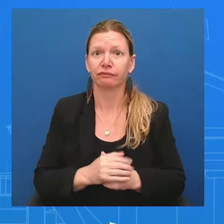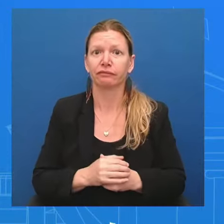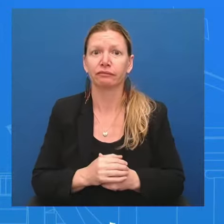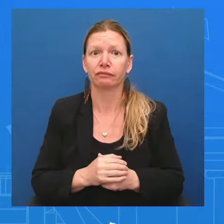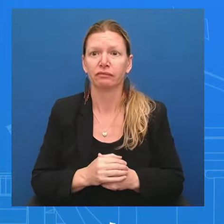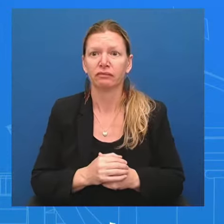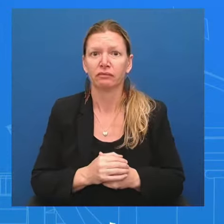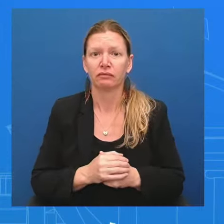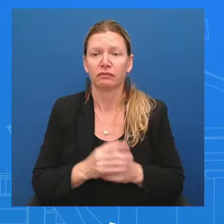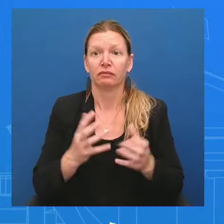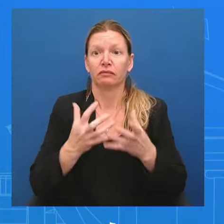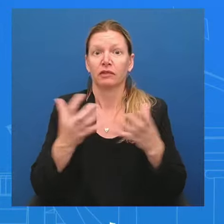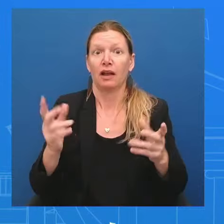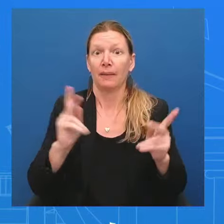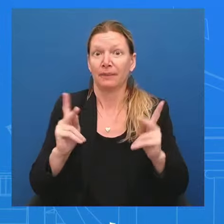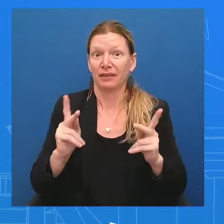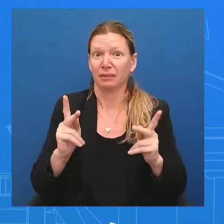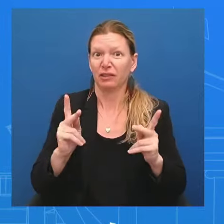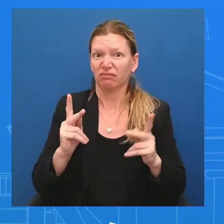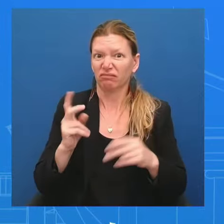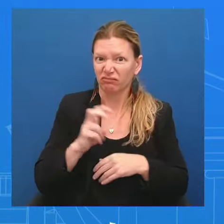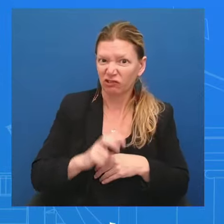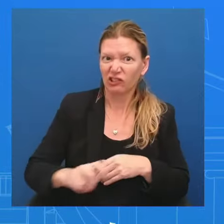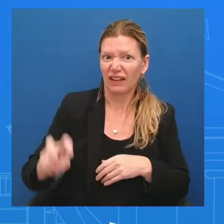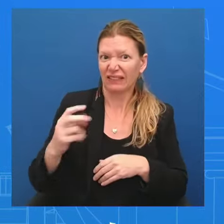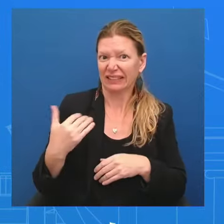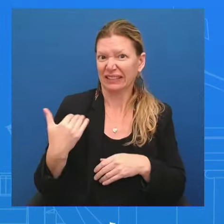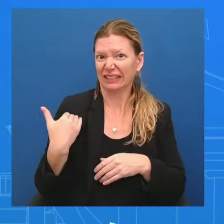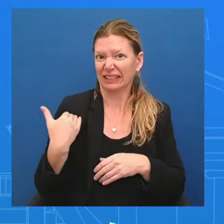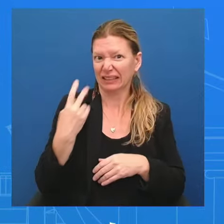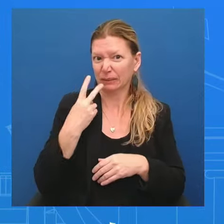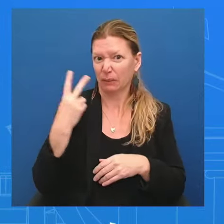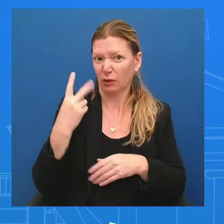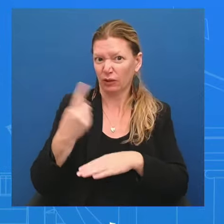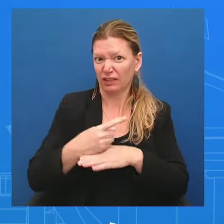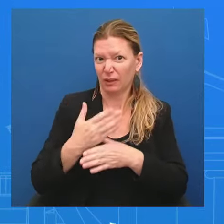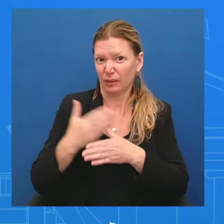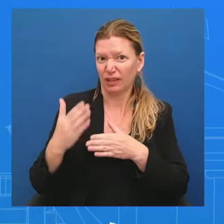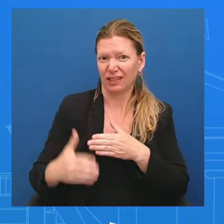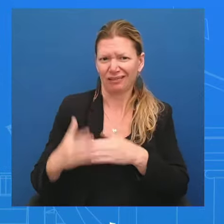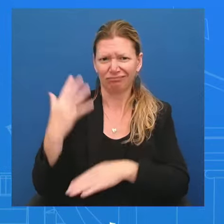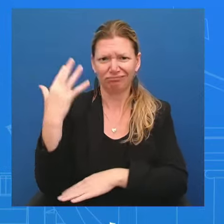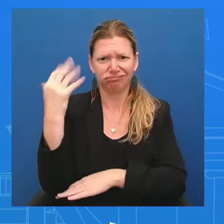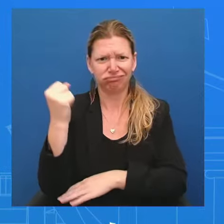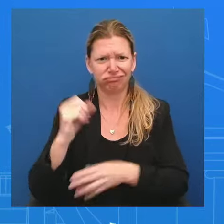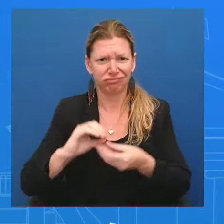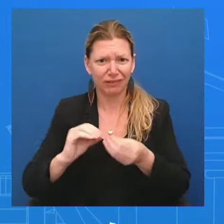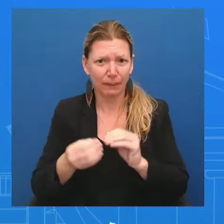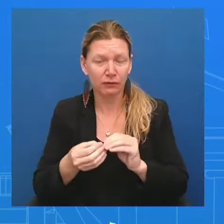over Memorial Day weekend. As you all know, President Biden is taking action to improve their travel experience